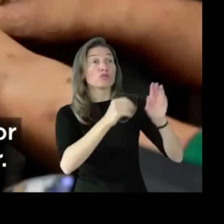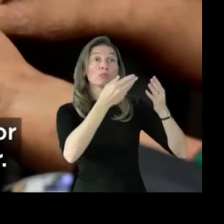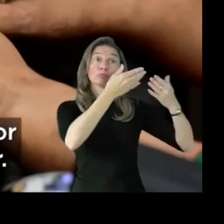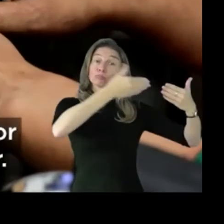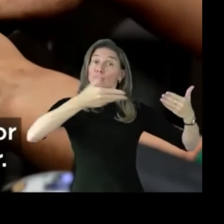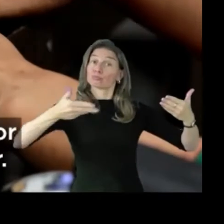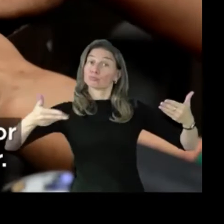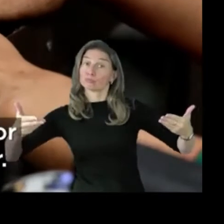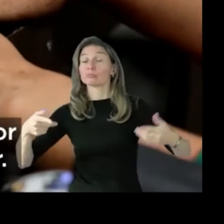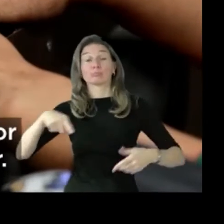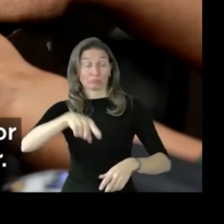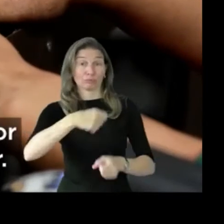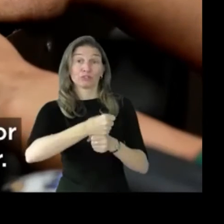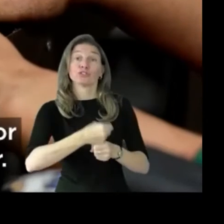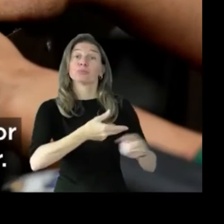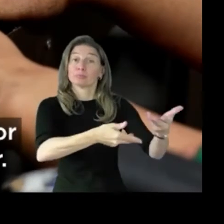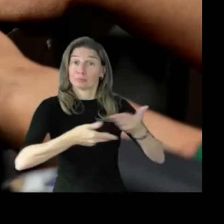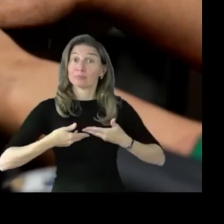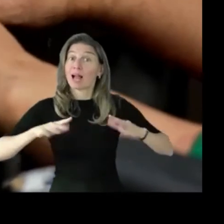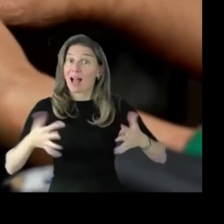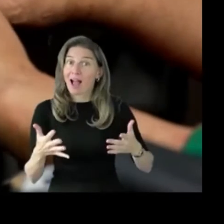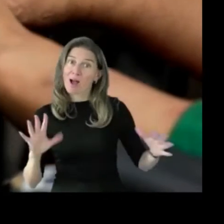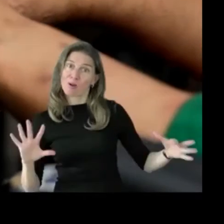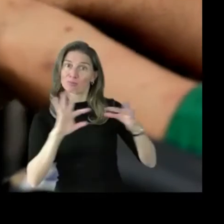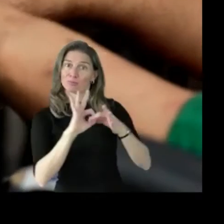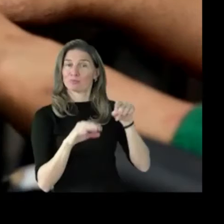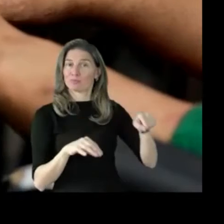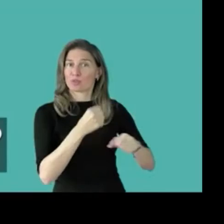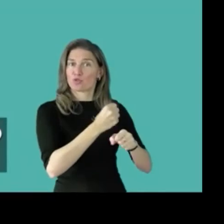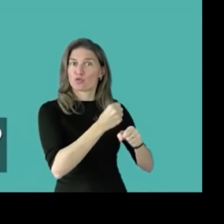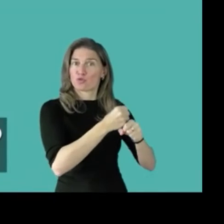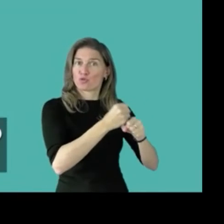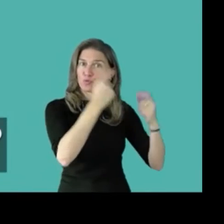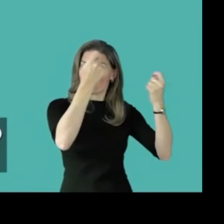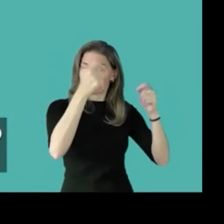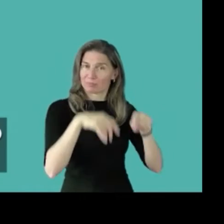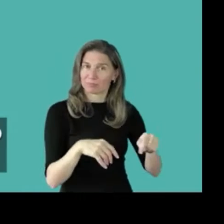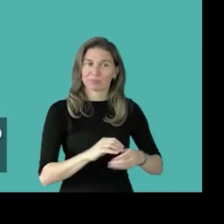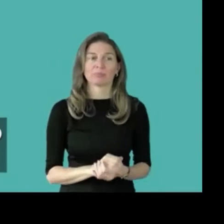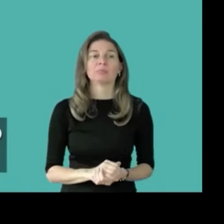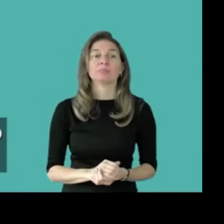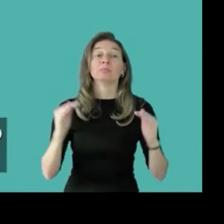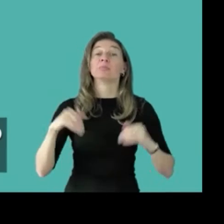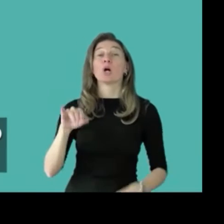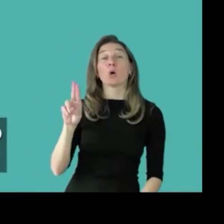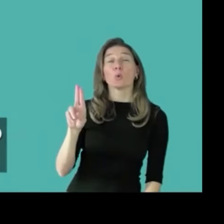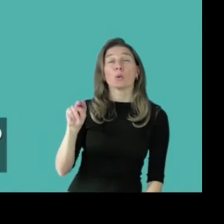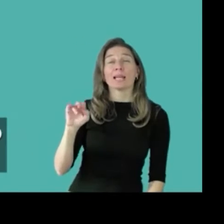They arranged this job for me through that job fair. I got my first internship at Unilever.